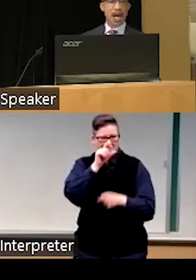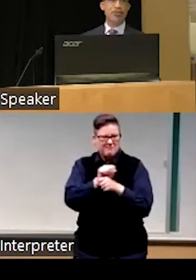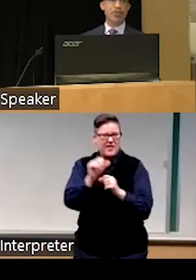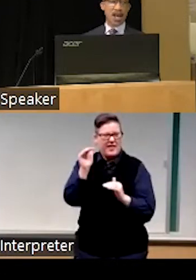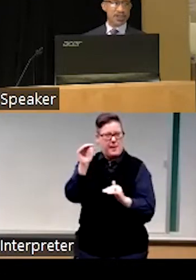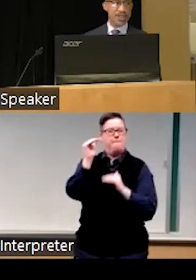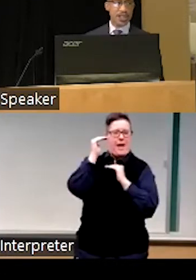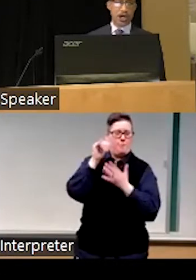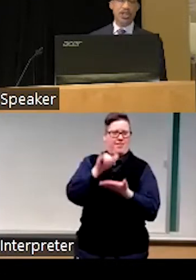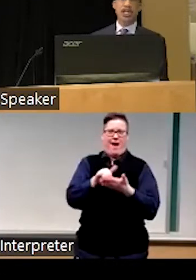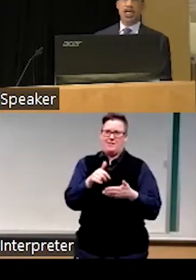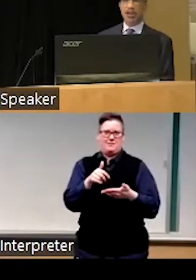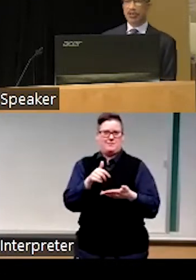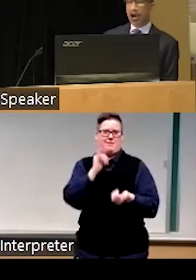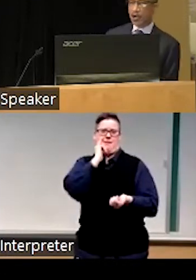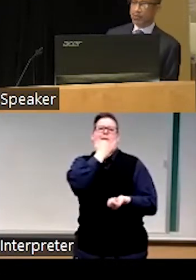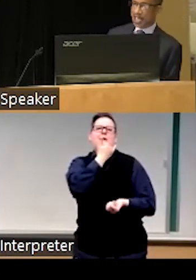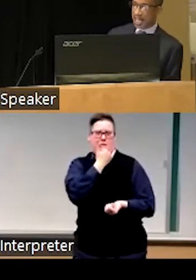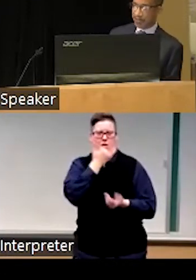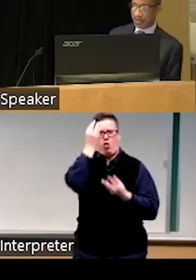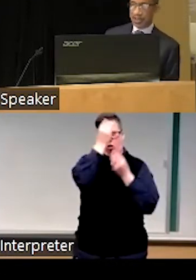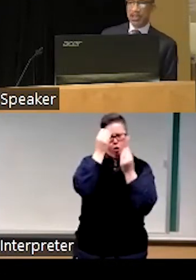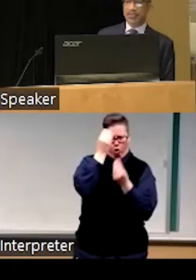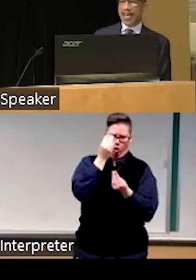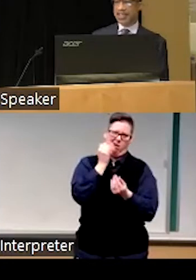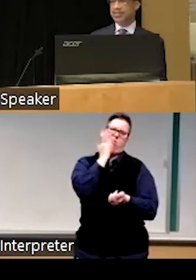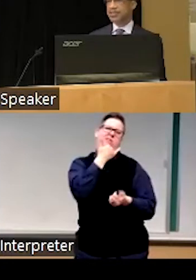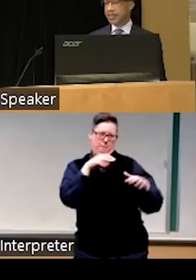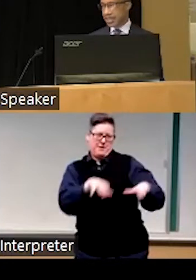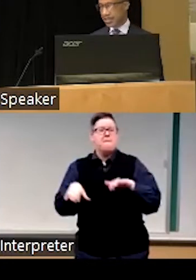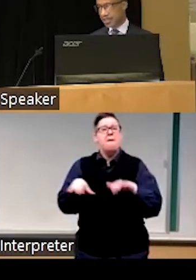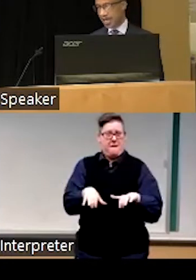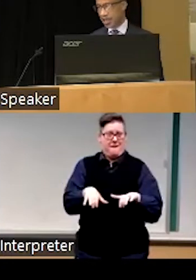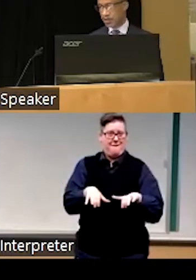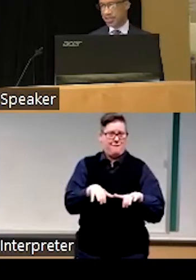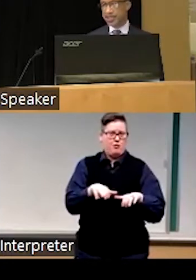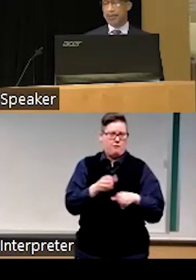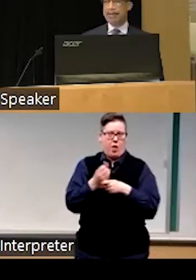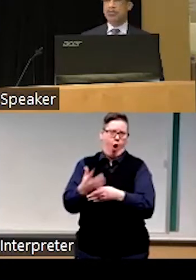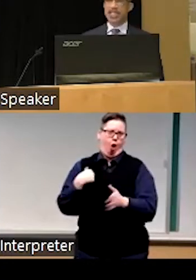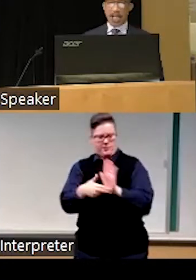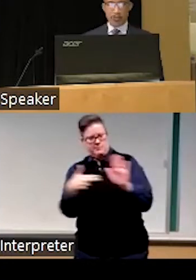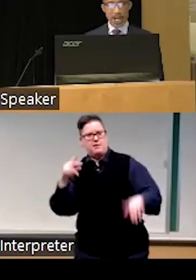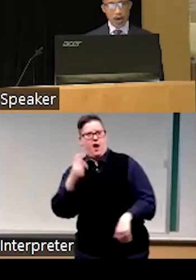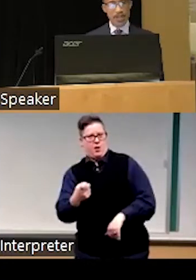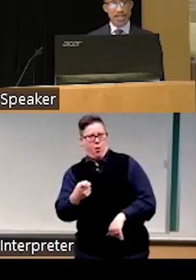the abnormality in their thought or behavior that is leading to the diagnosis but that impairment